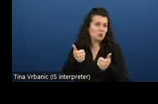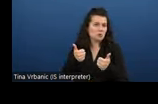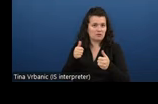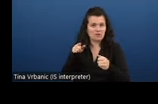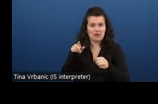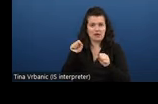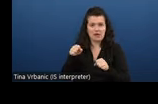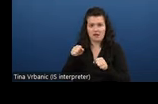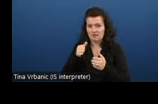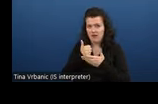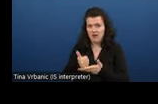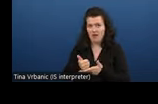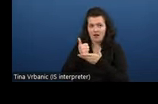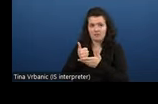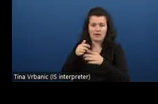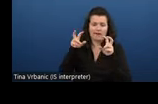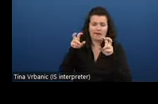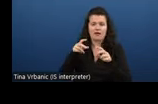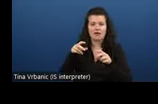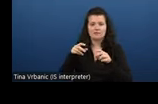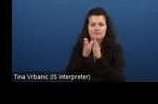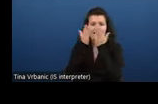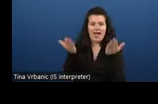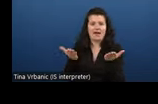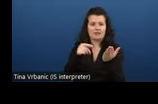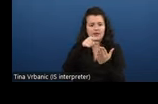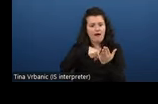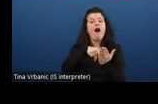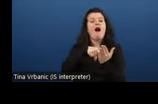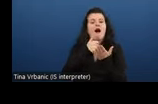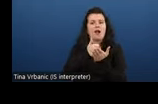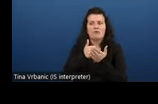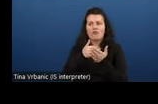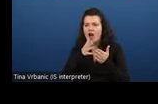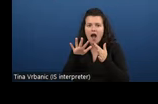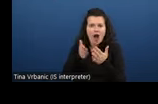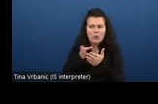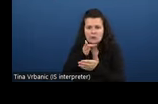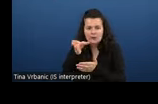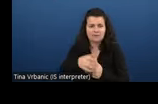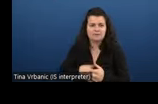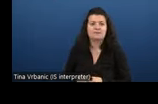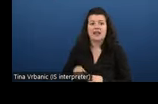with International Labour Organization, a guide for business, a very practical guide in which it explains what actions companies can